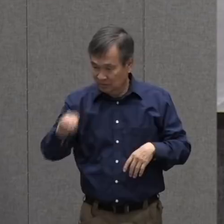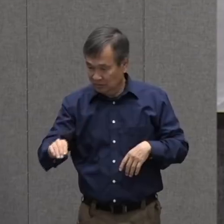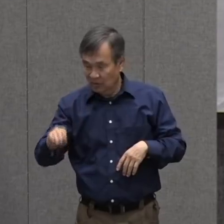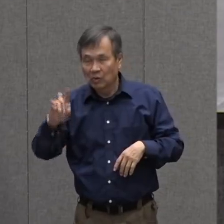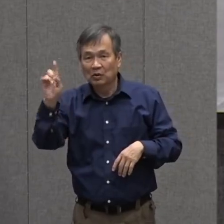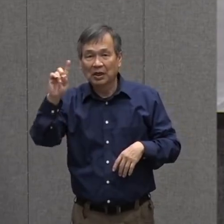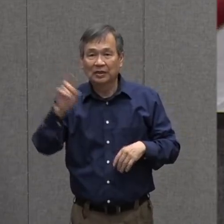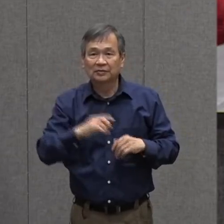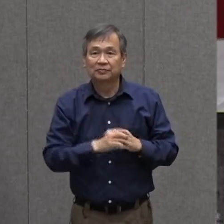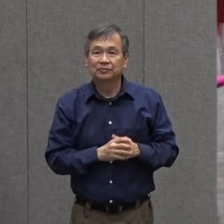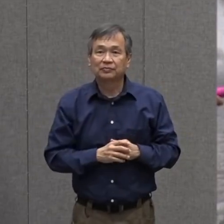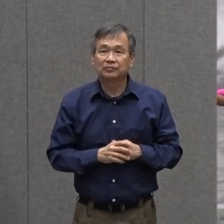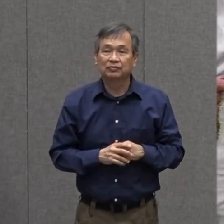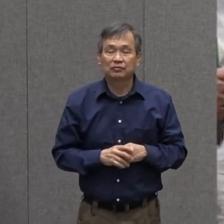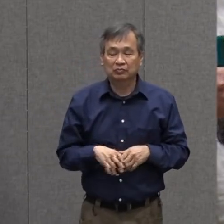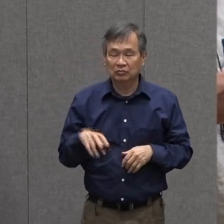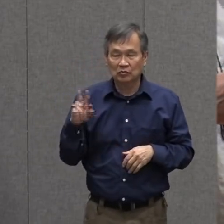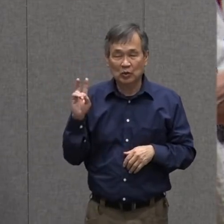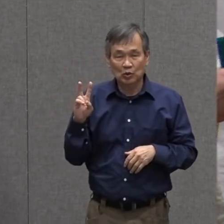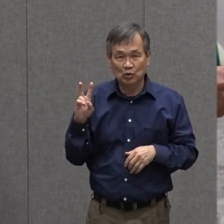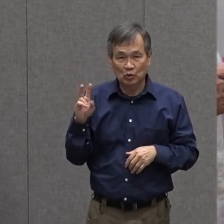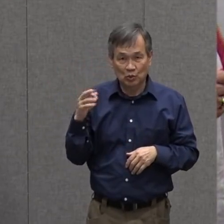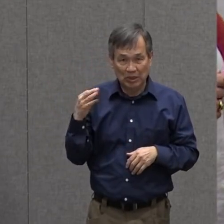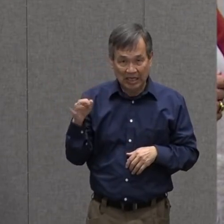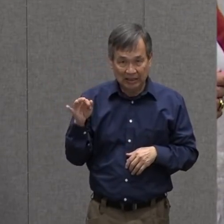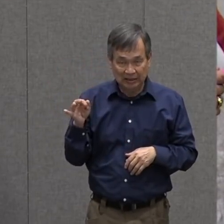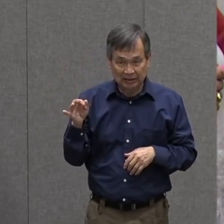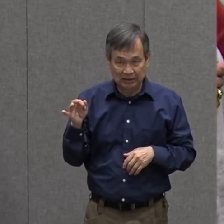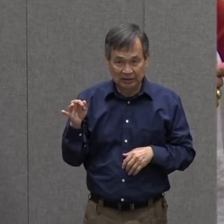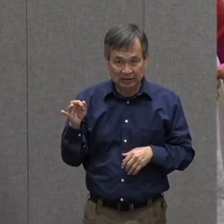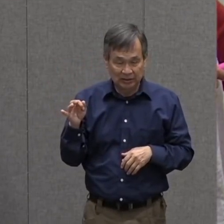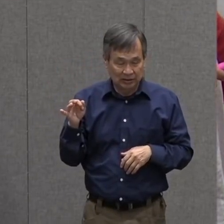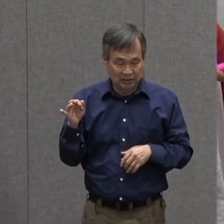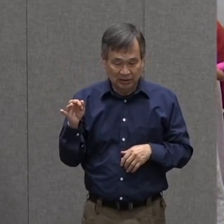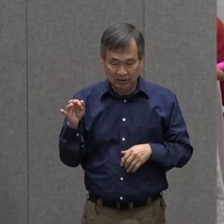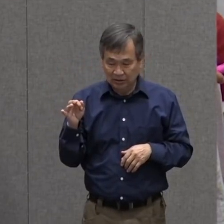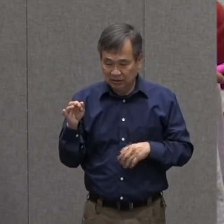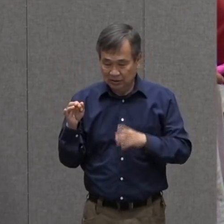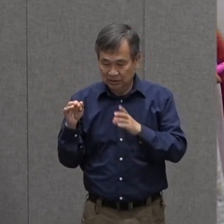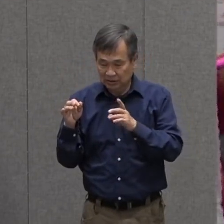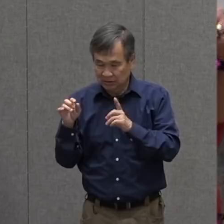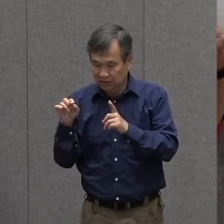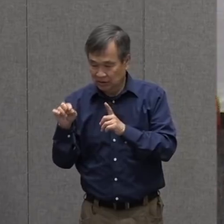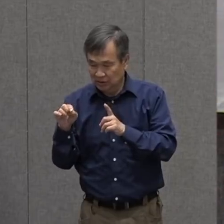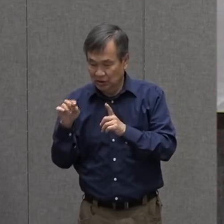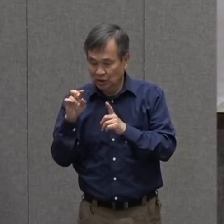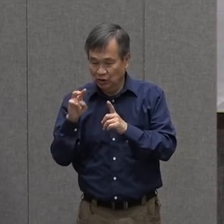Well, I know I'm looking for 219 and I know it's between 200 and 250.